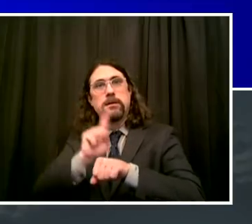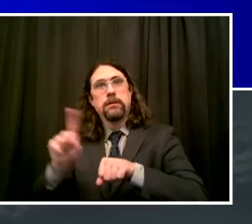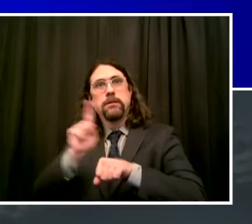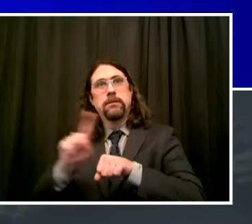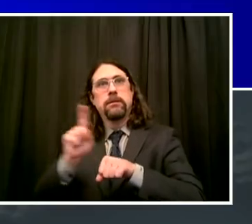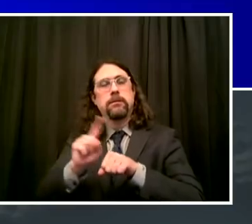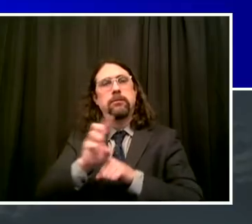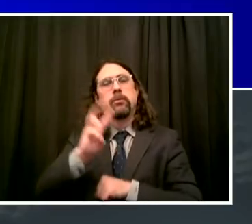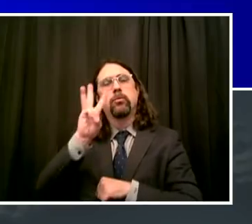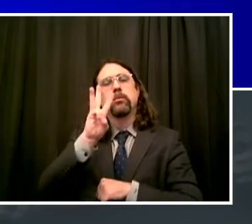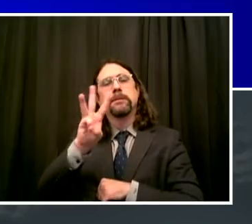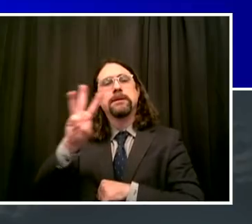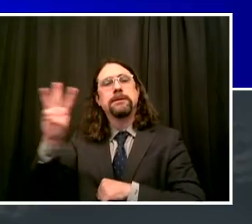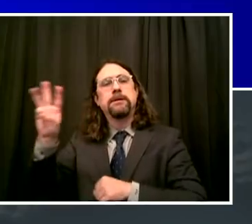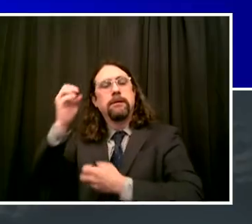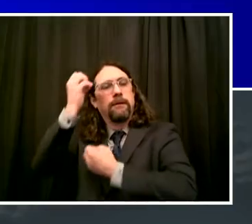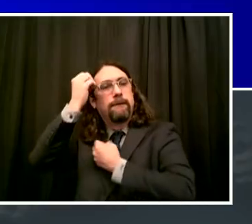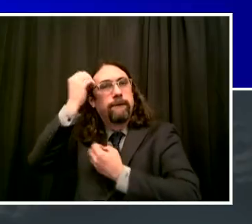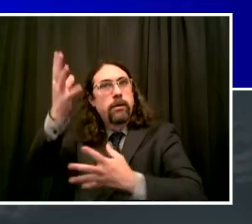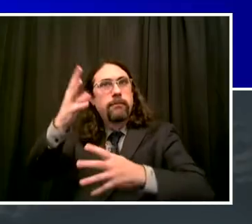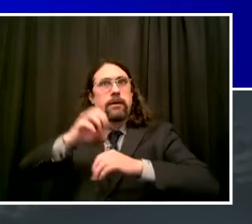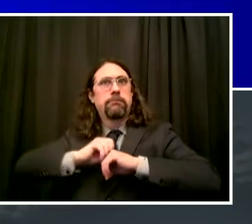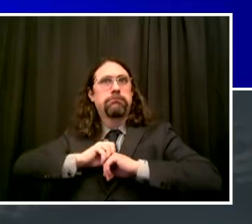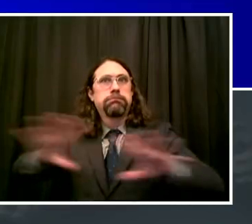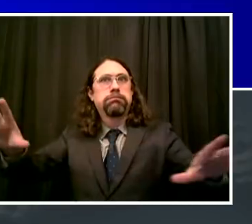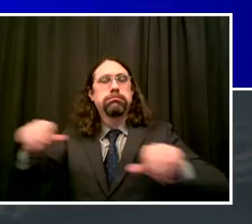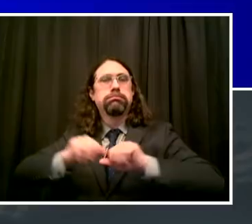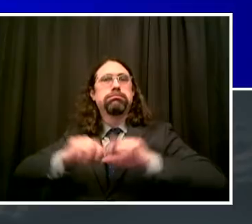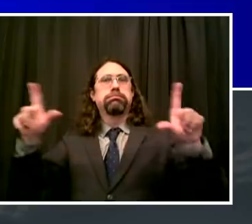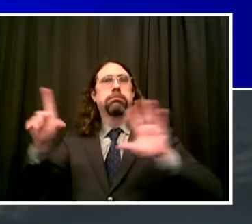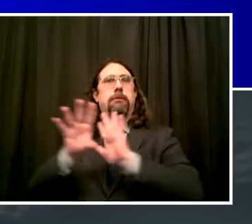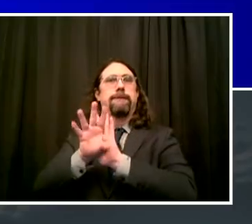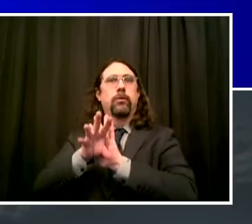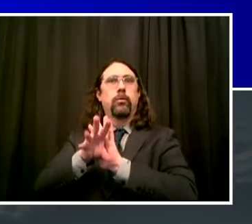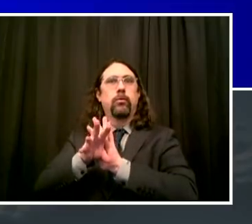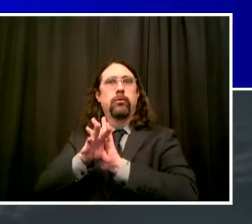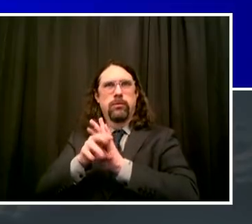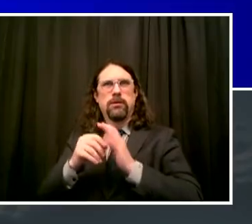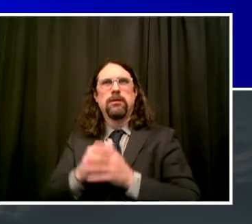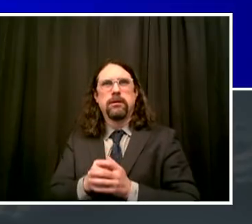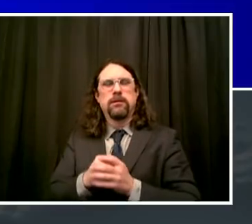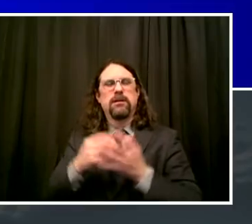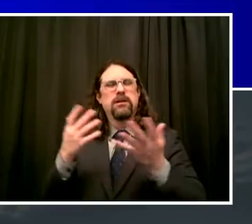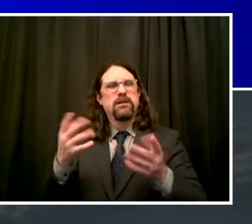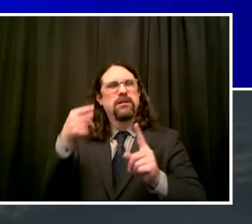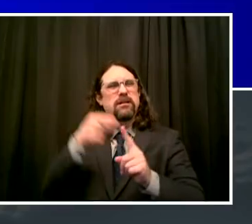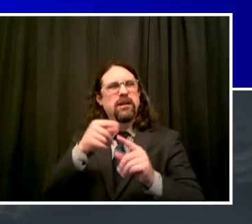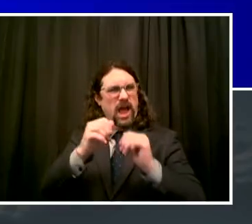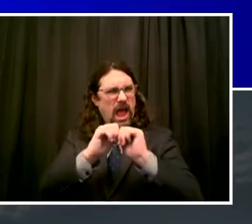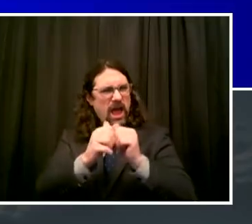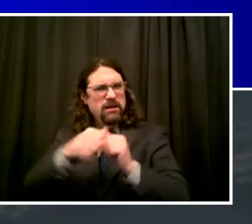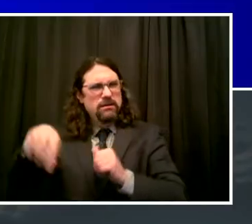USE OF TELEMEDICINE. OUR GOAL IS TO TRAIN 150 OF